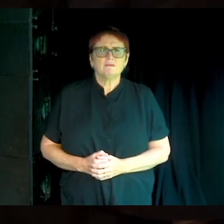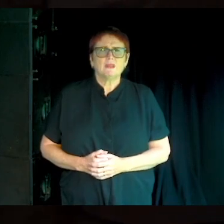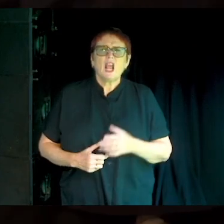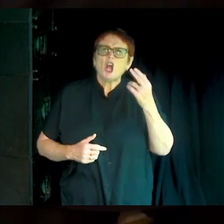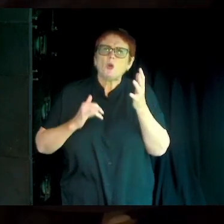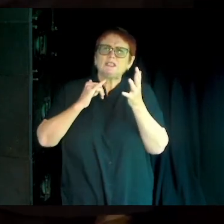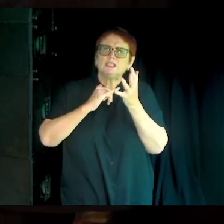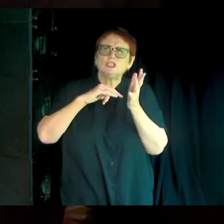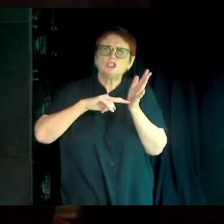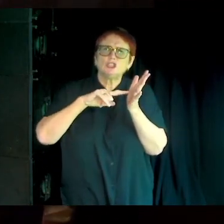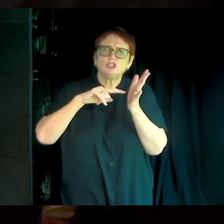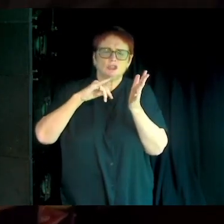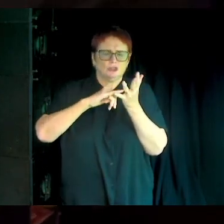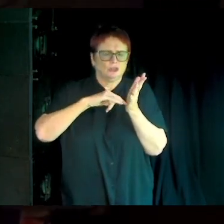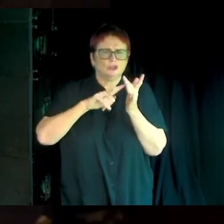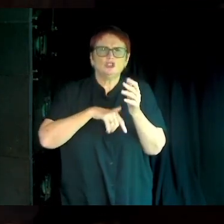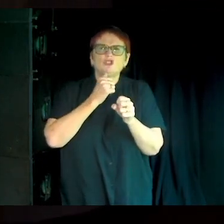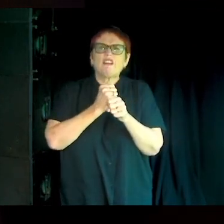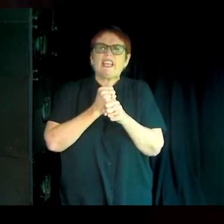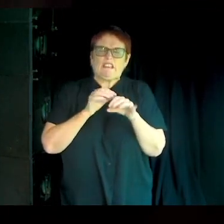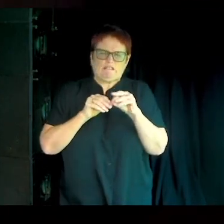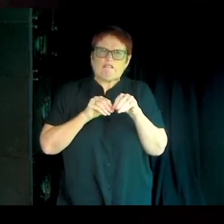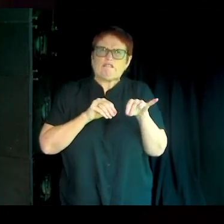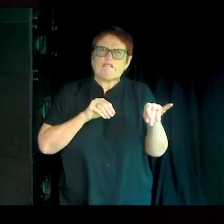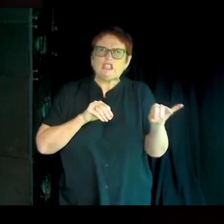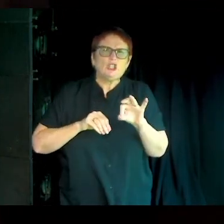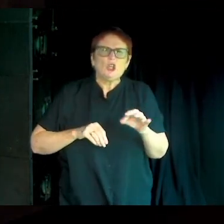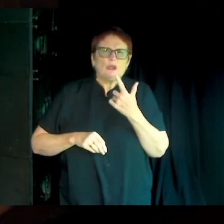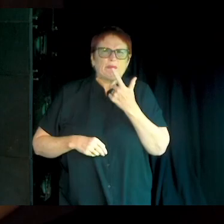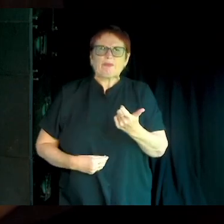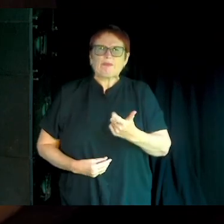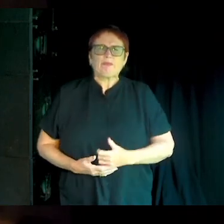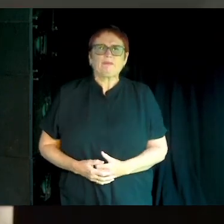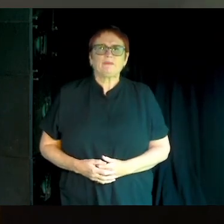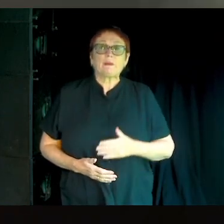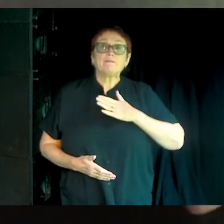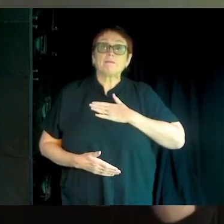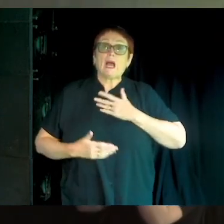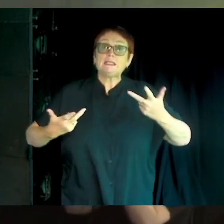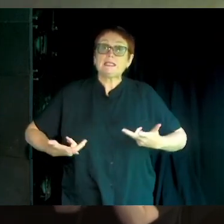part yeah the string yeah it's not really nice when you show it yeah so my salad have celery